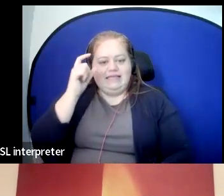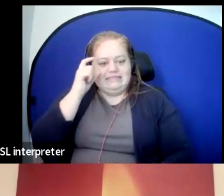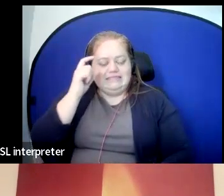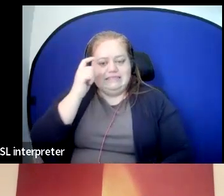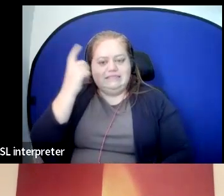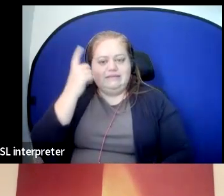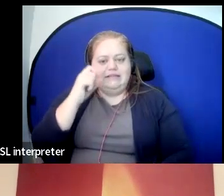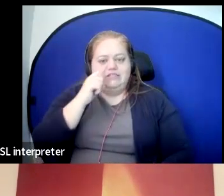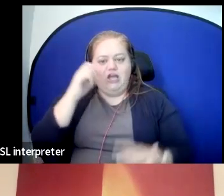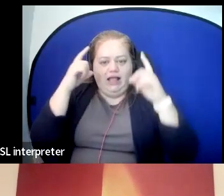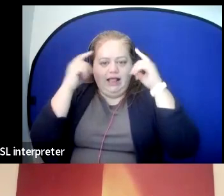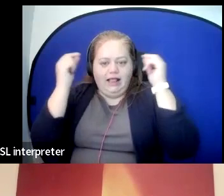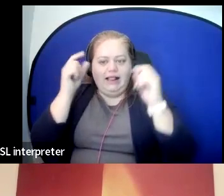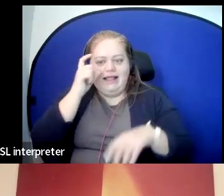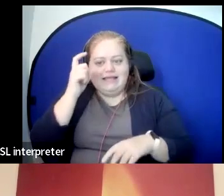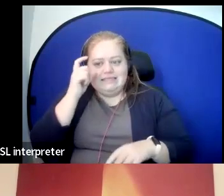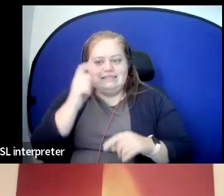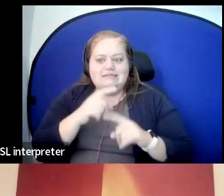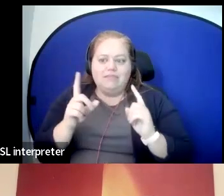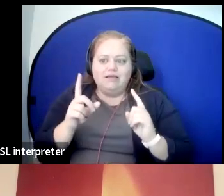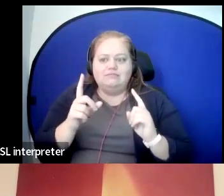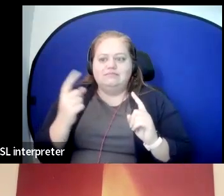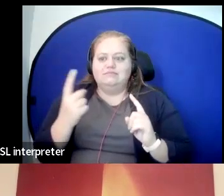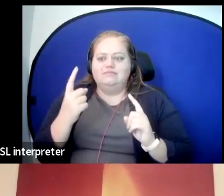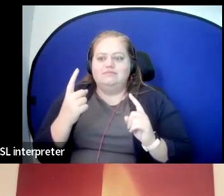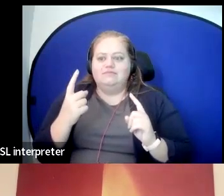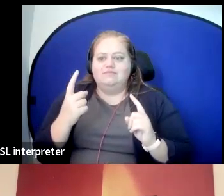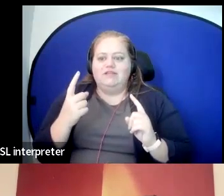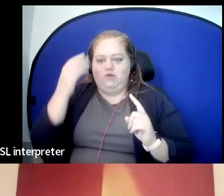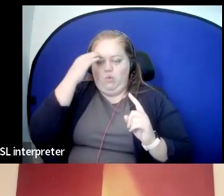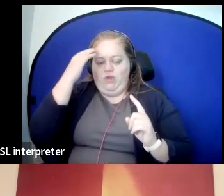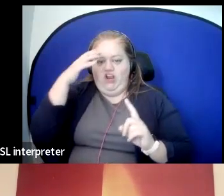glasses but is aware of the environment and then